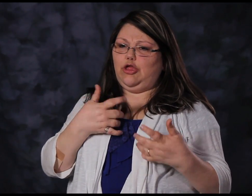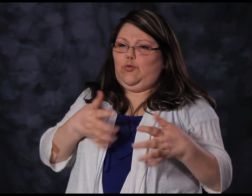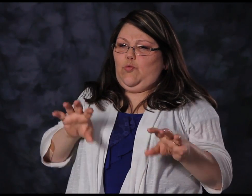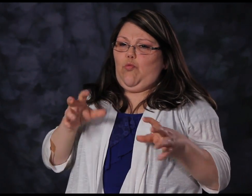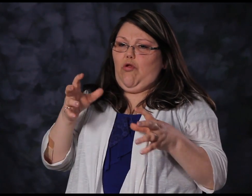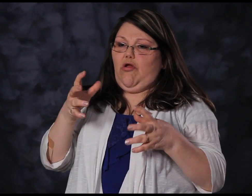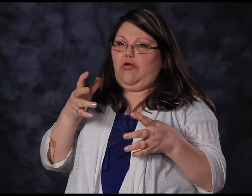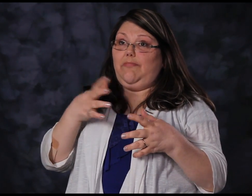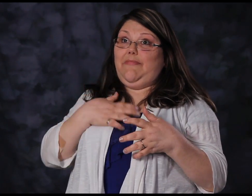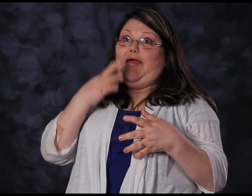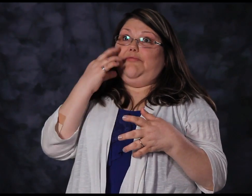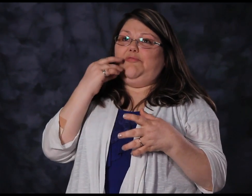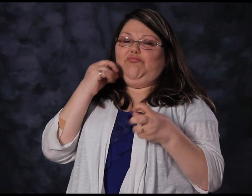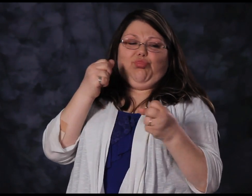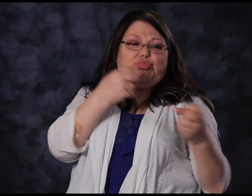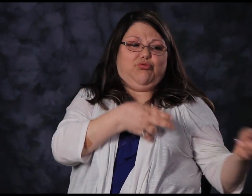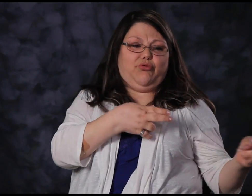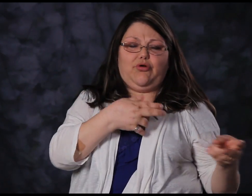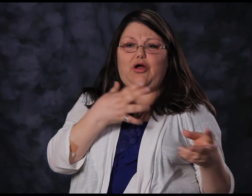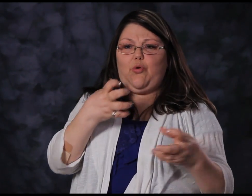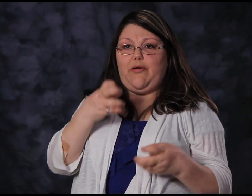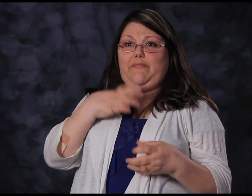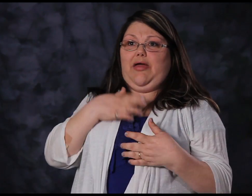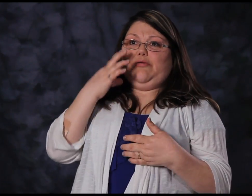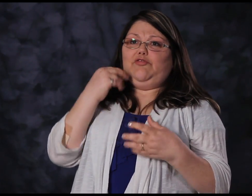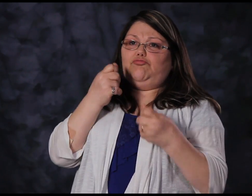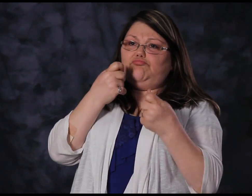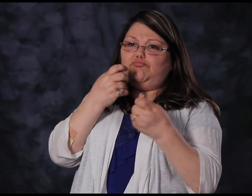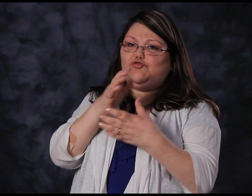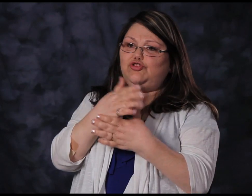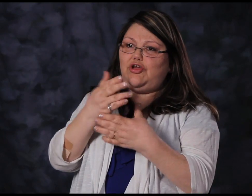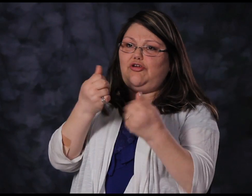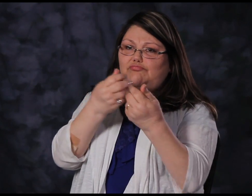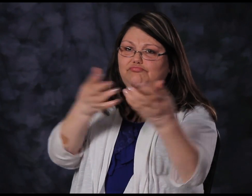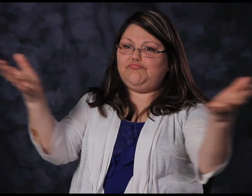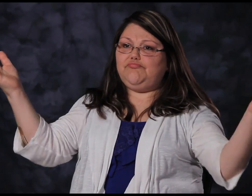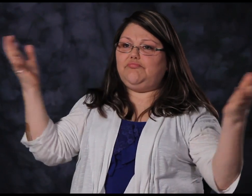And I don’t want to just hide the experiences that I’ve had, even though a lot of them are dark times.